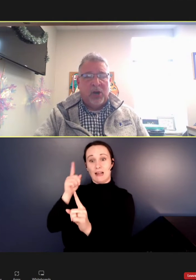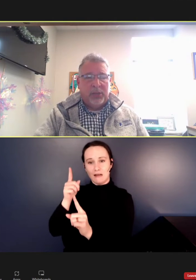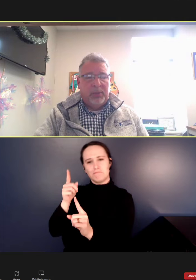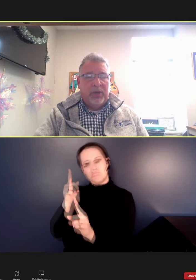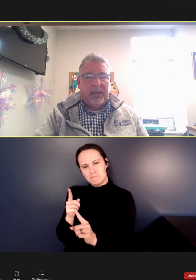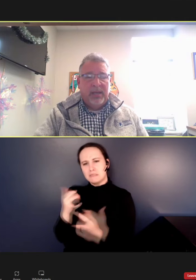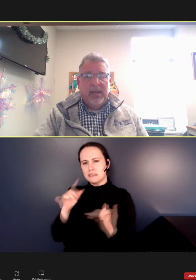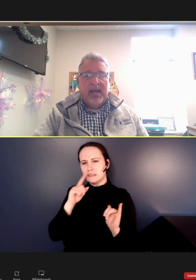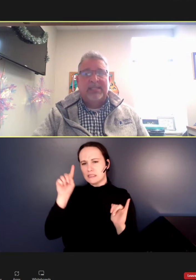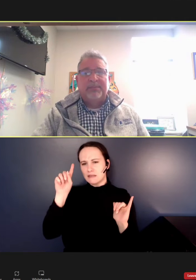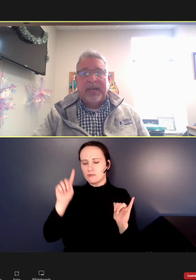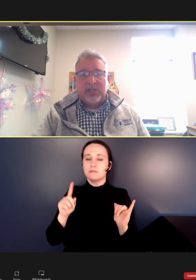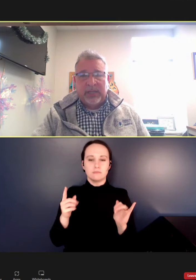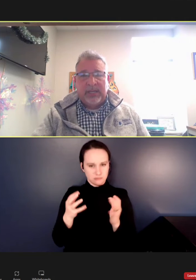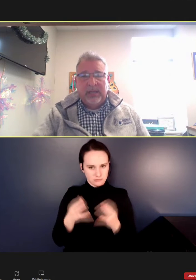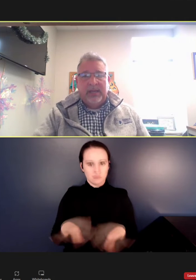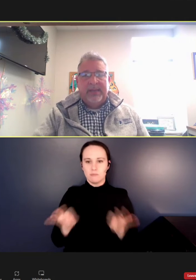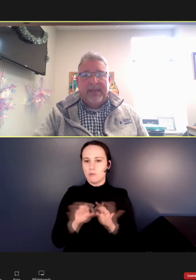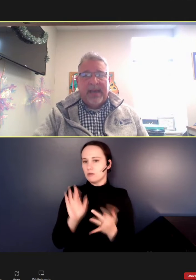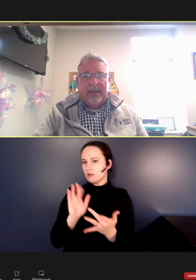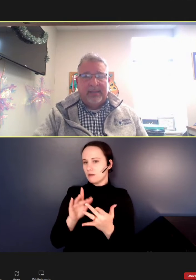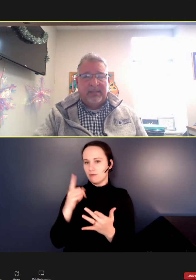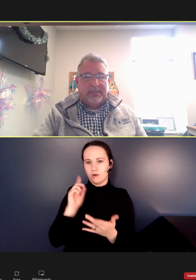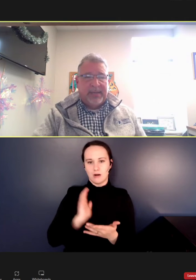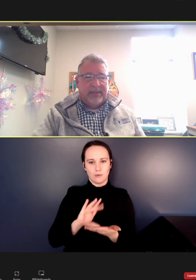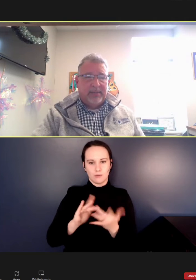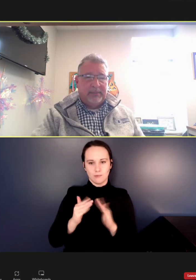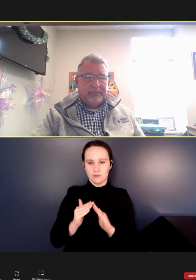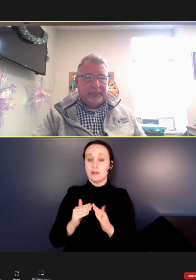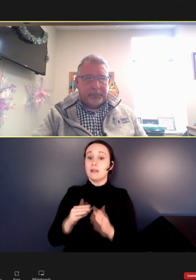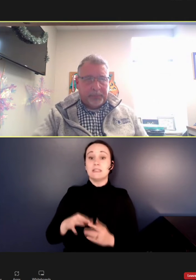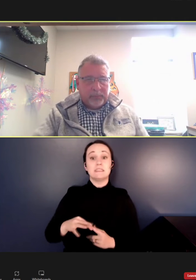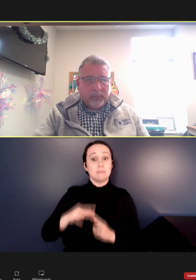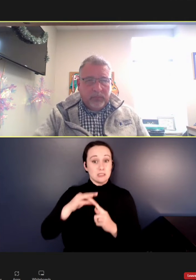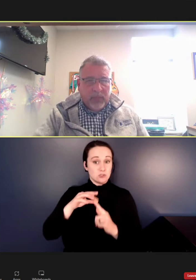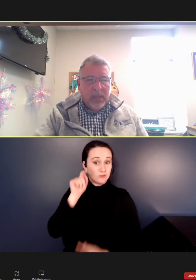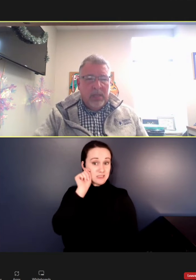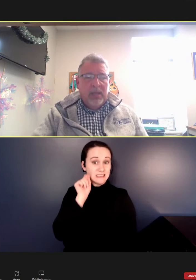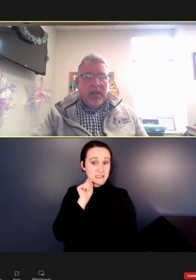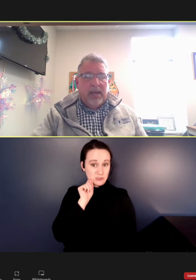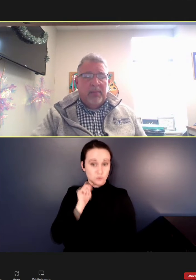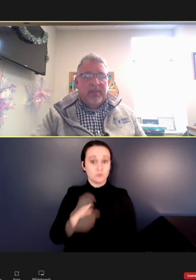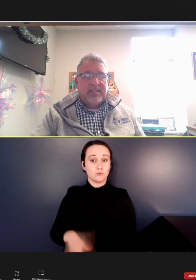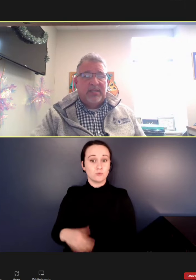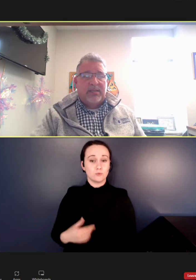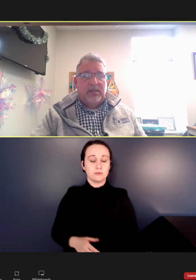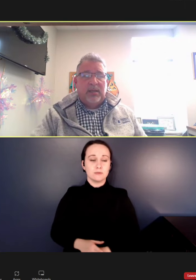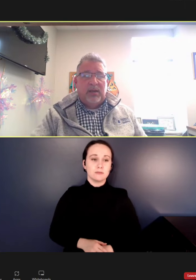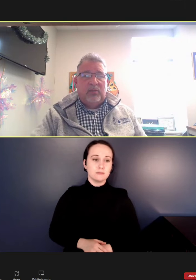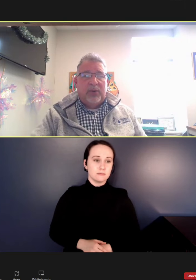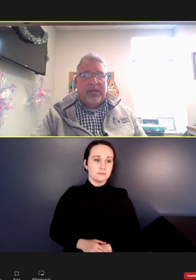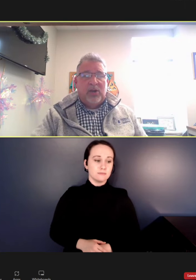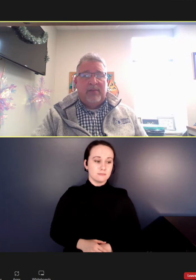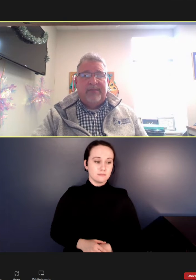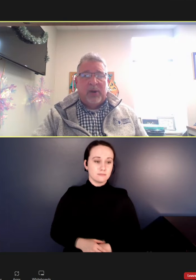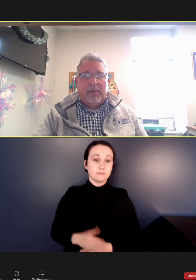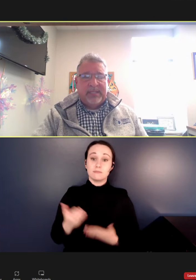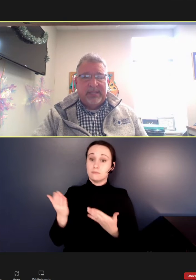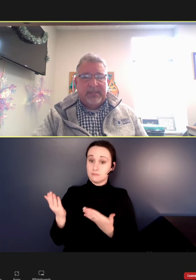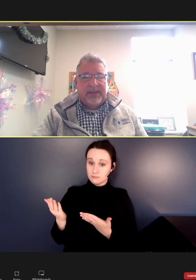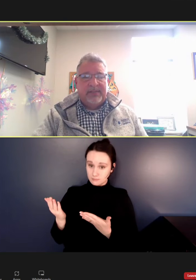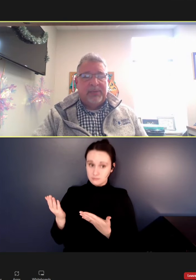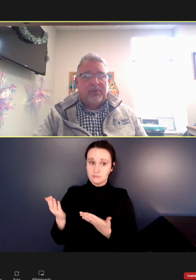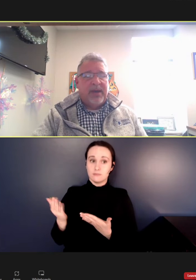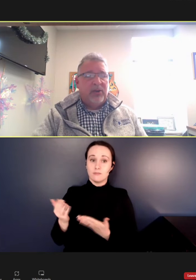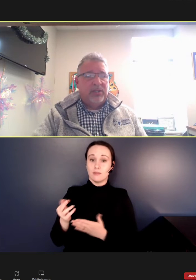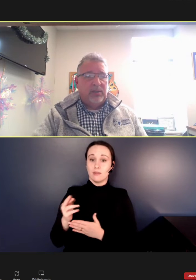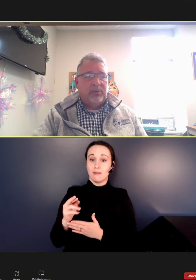in our community, especially in the adolescent space. Bringing on pharmacies as VFC providers